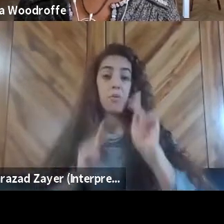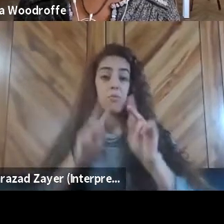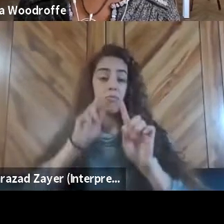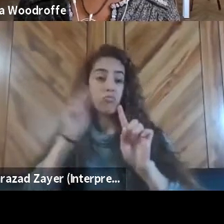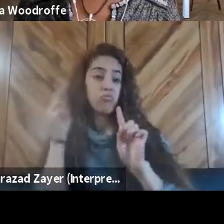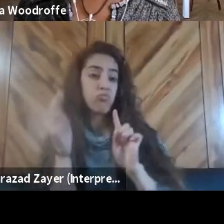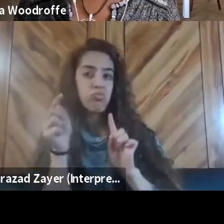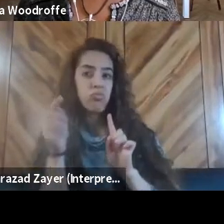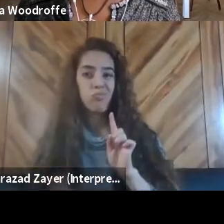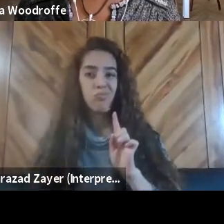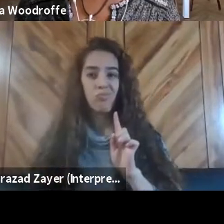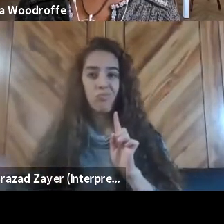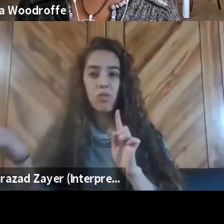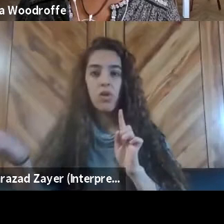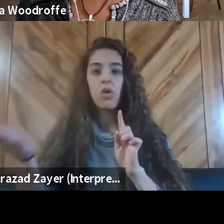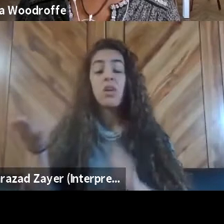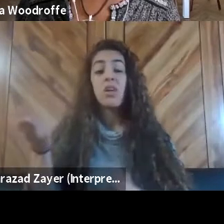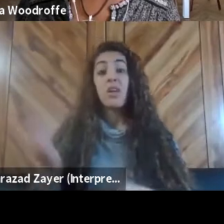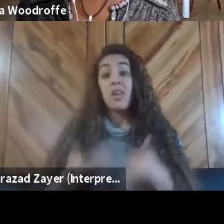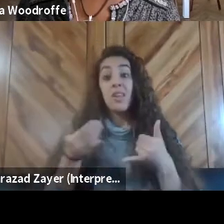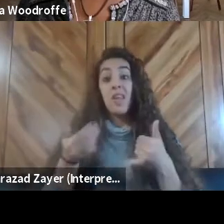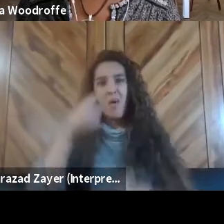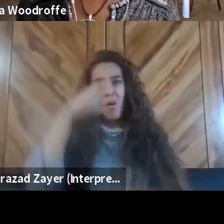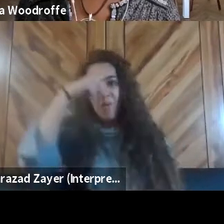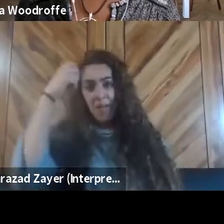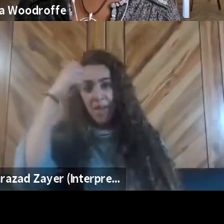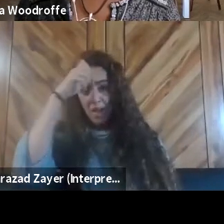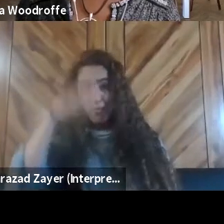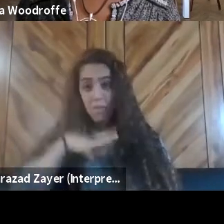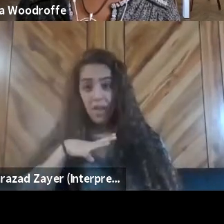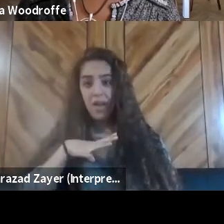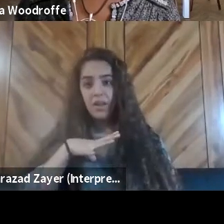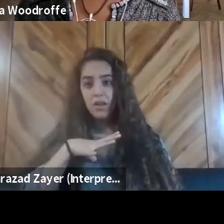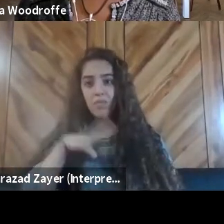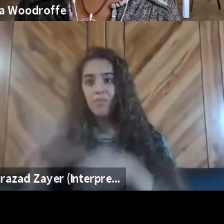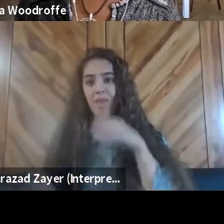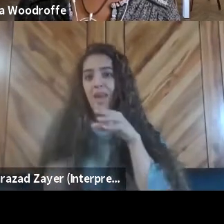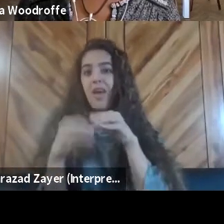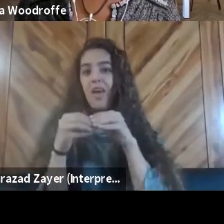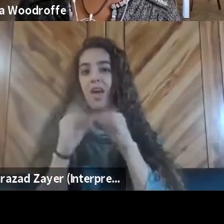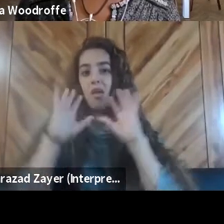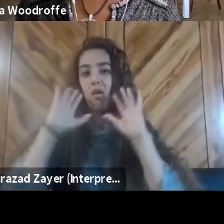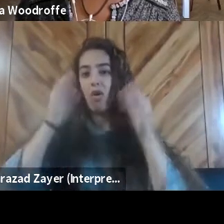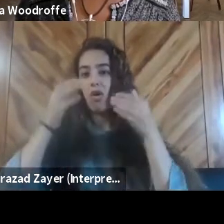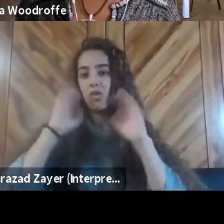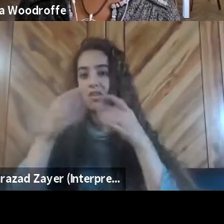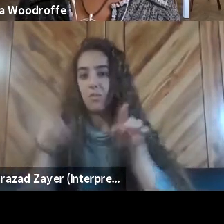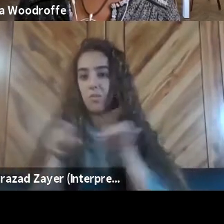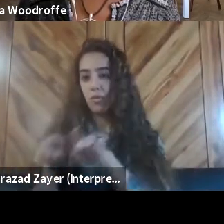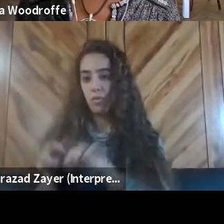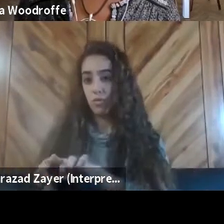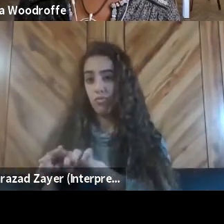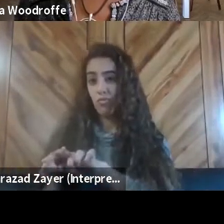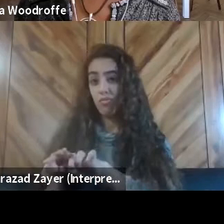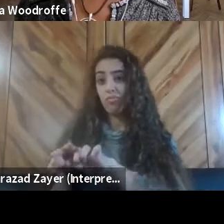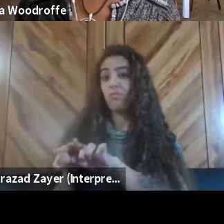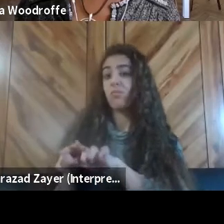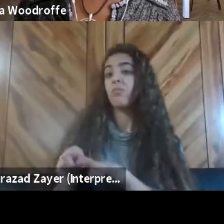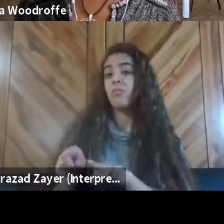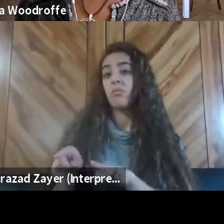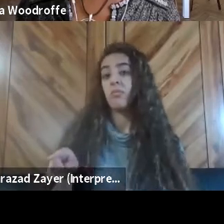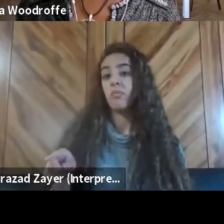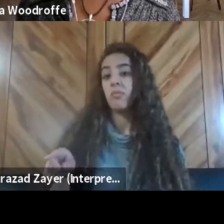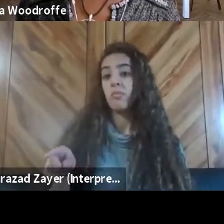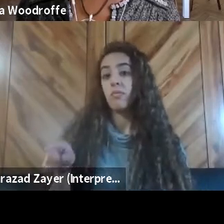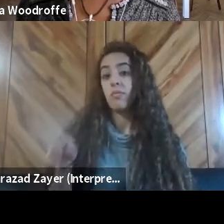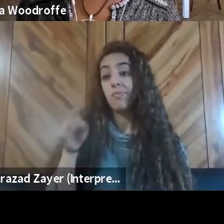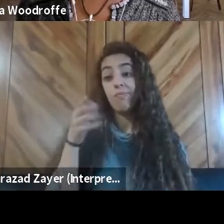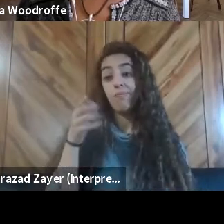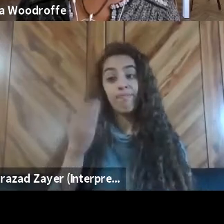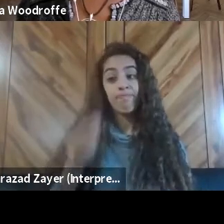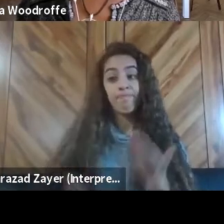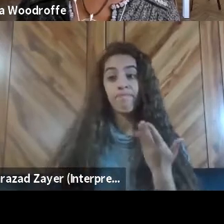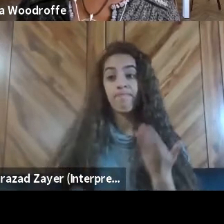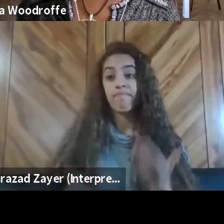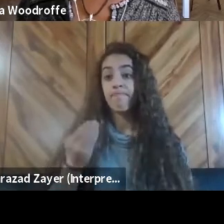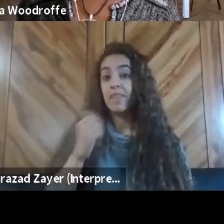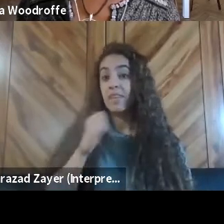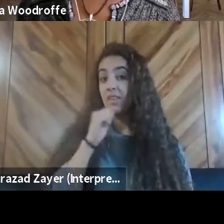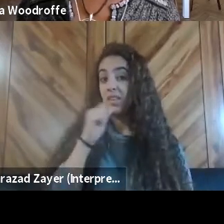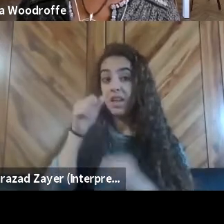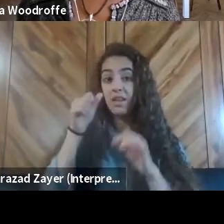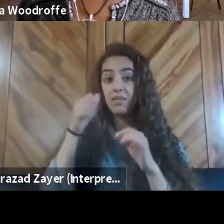male with autism, who may not be the best at explaining